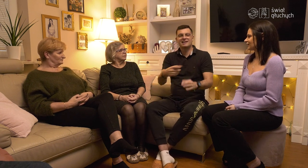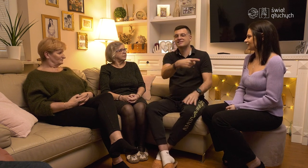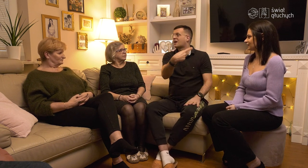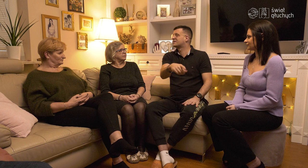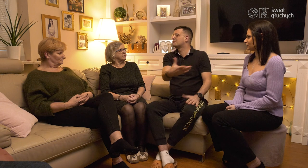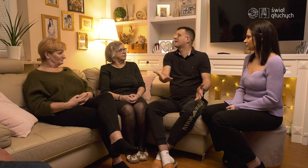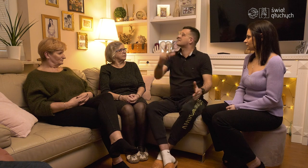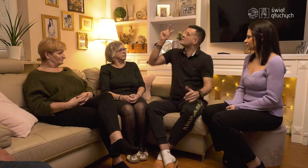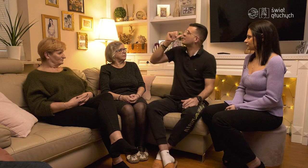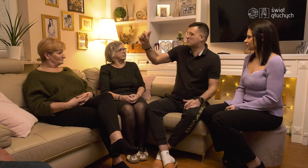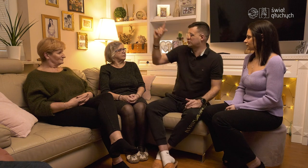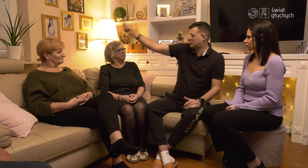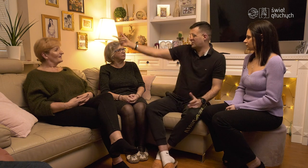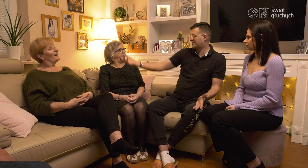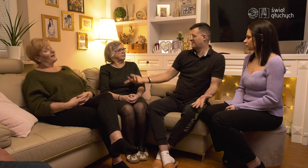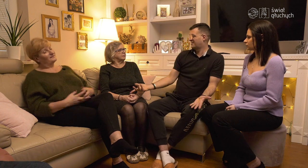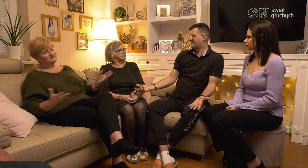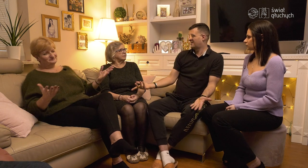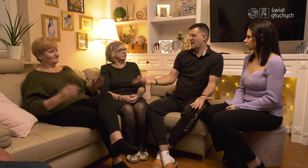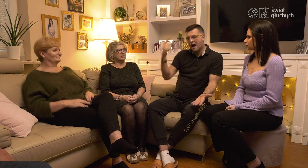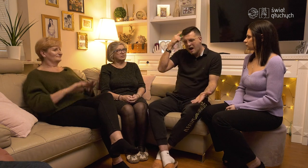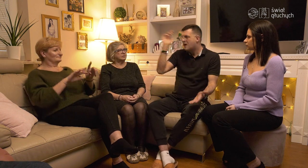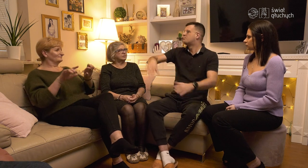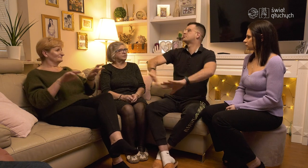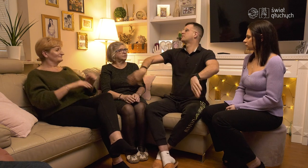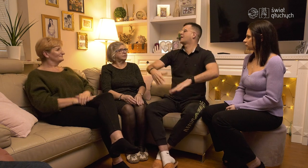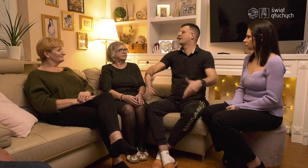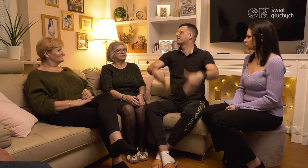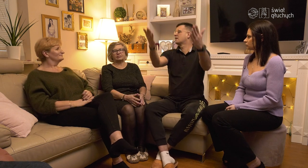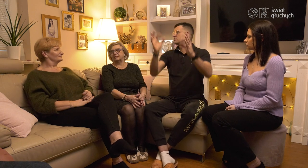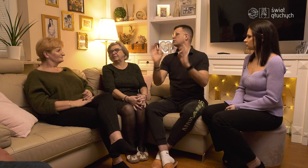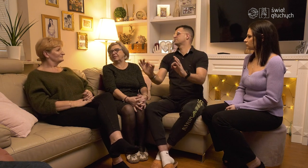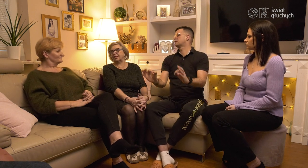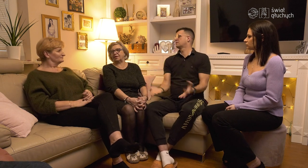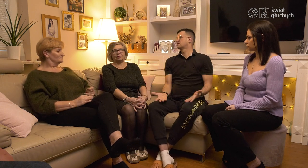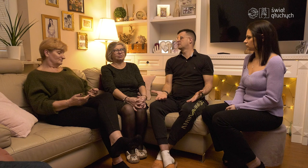And now children, where are they supposed to go? They have nowhere to go! Only the swimming classes, that's good.